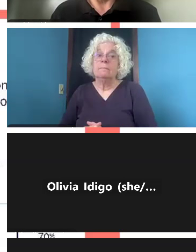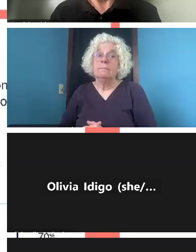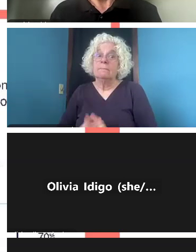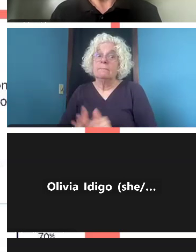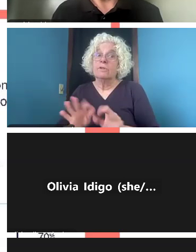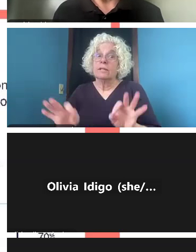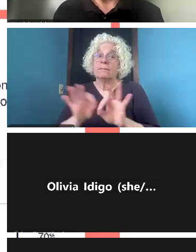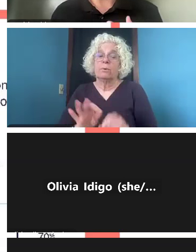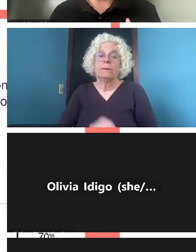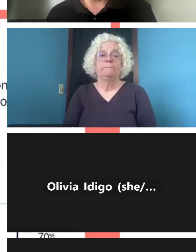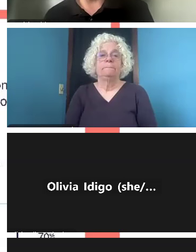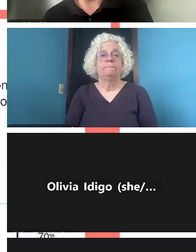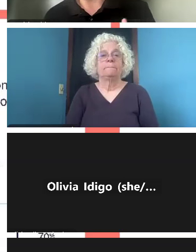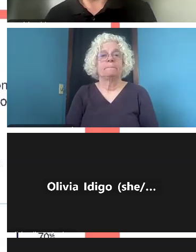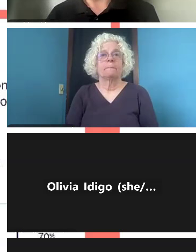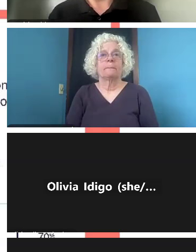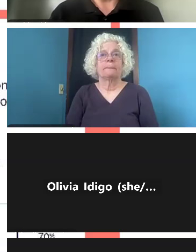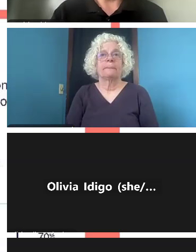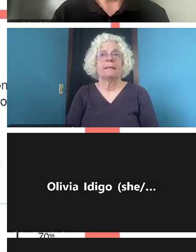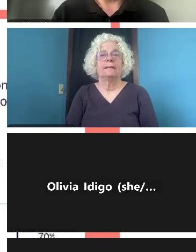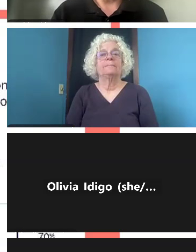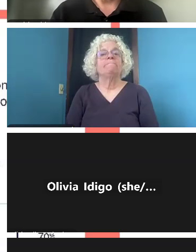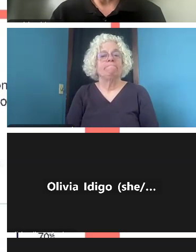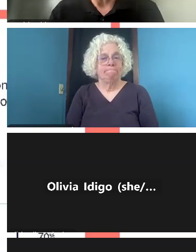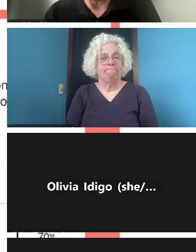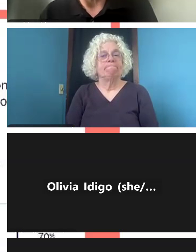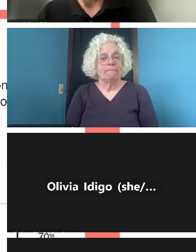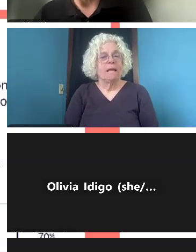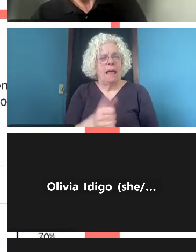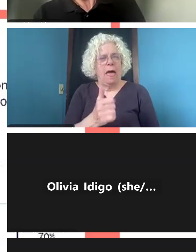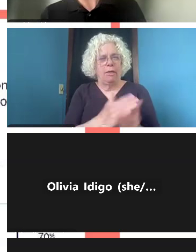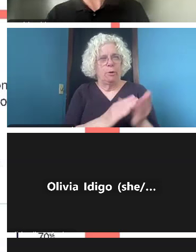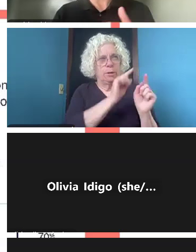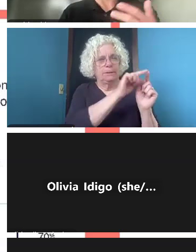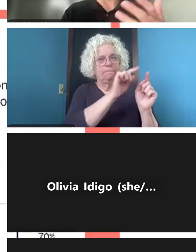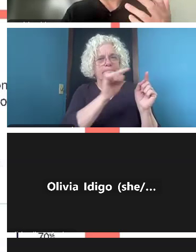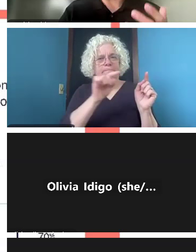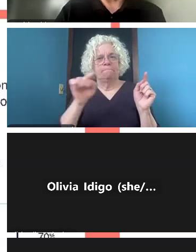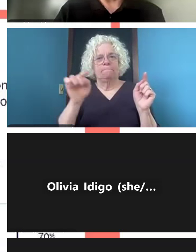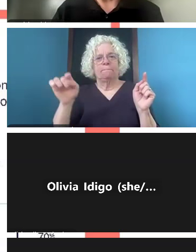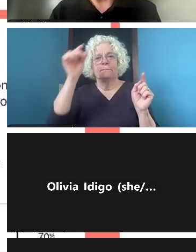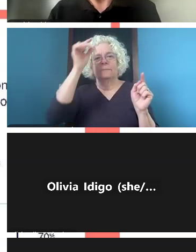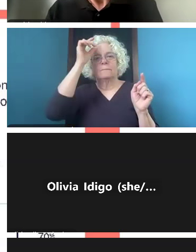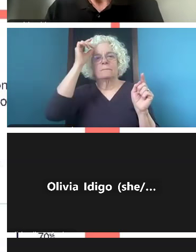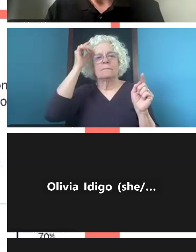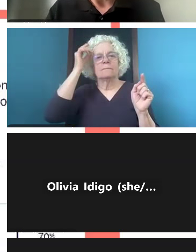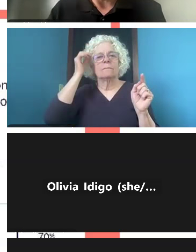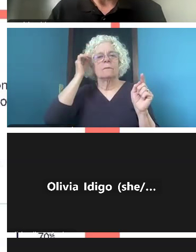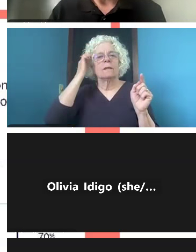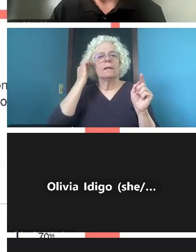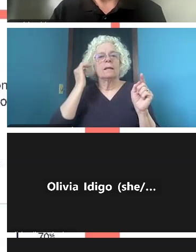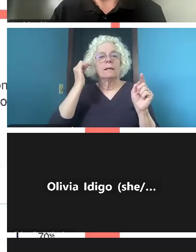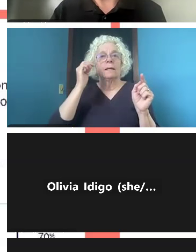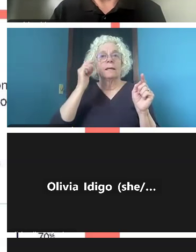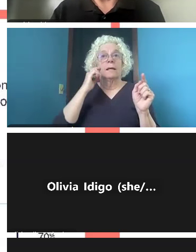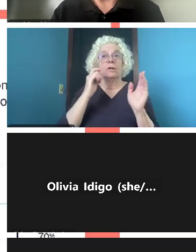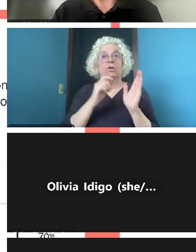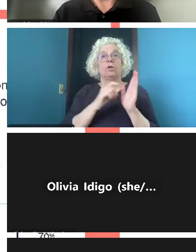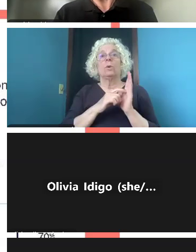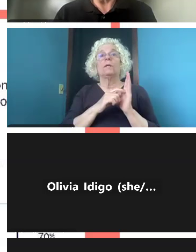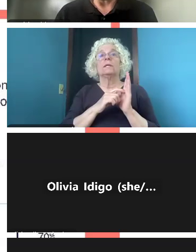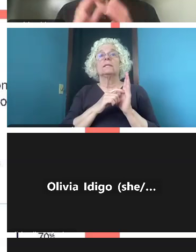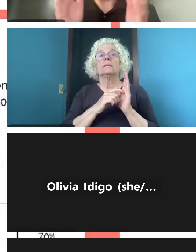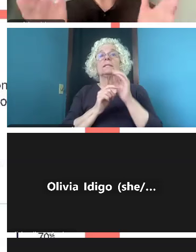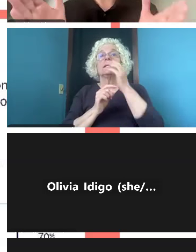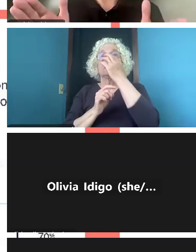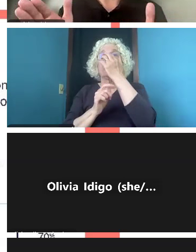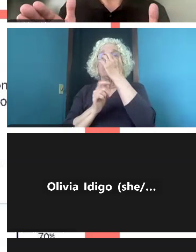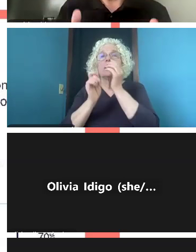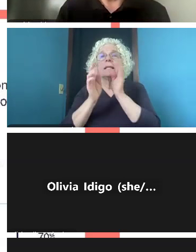Now, obviously there are certain other elements, you're gonna see here and I'll you'll point it out on the screen a little bit, if you'll notice these little pluses that are there.